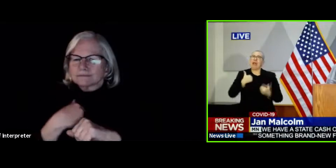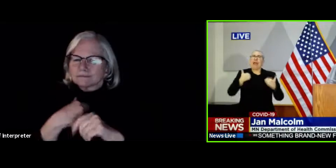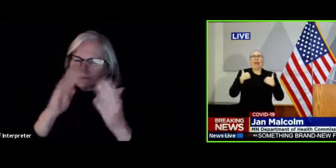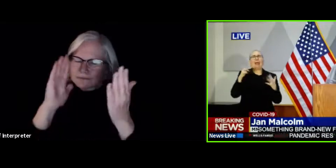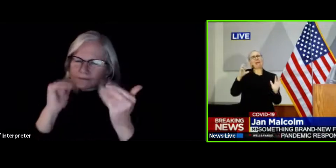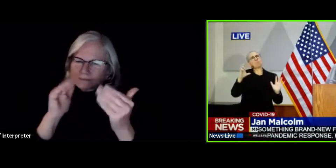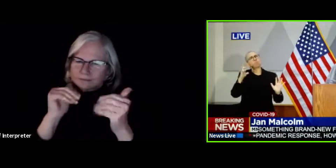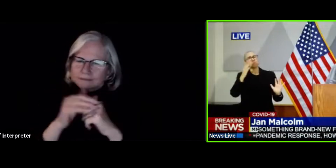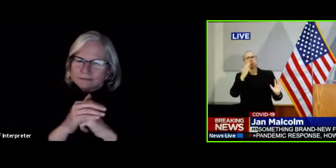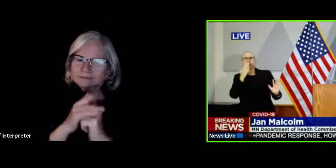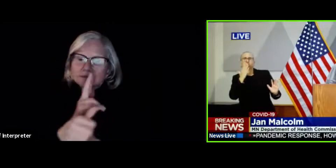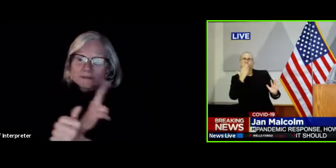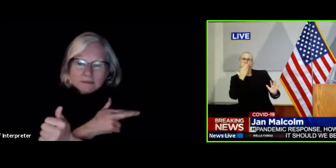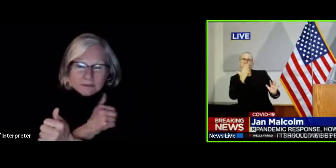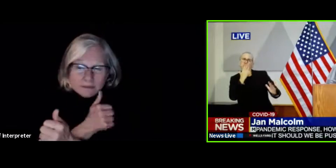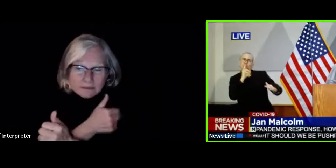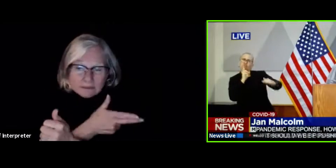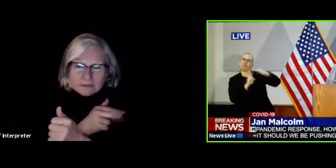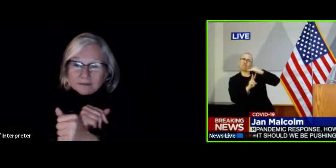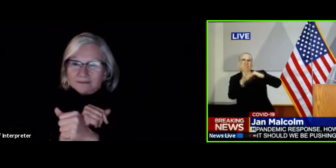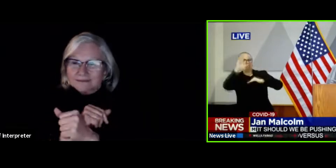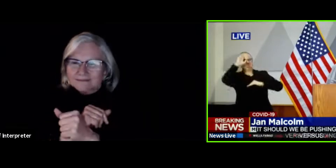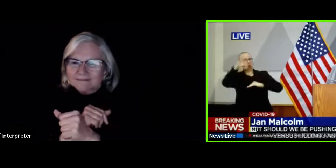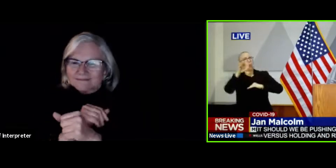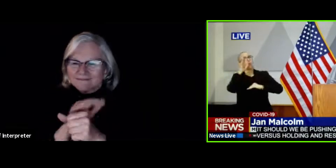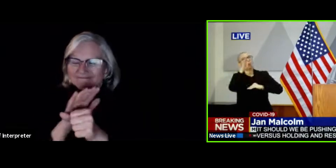WILL CONTINUES TO BUILD IN THE COMING WEEKS SO ANYTHING WE